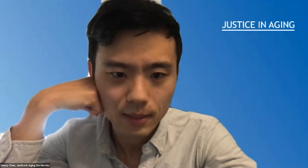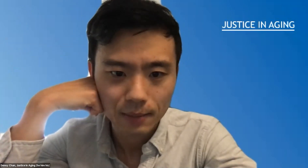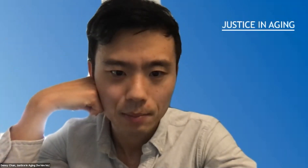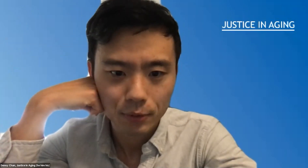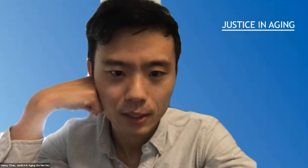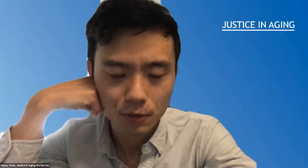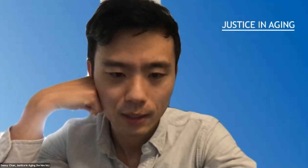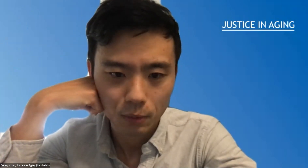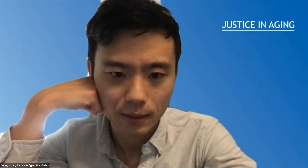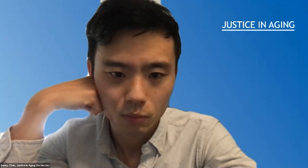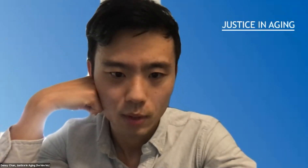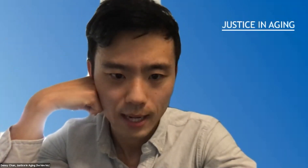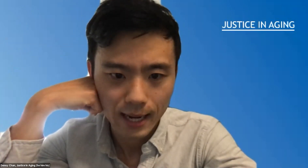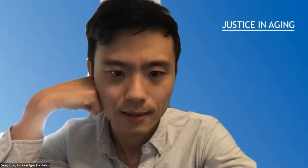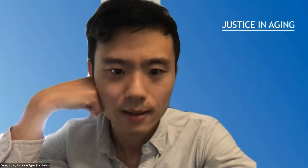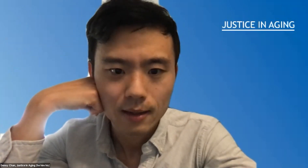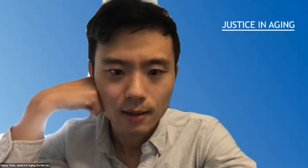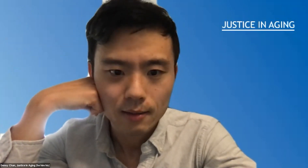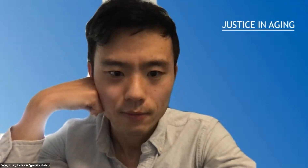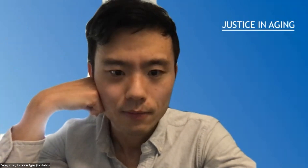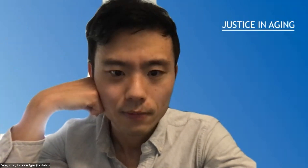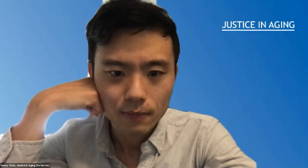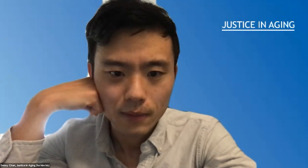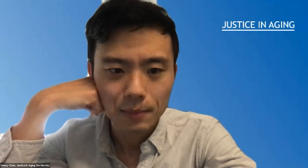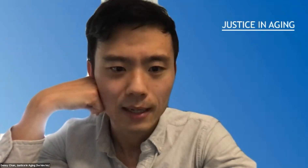guidance from the CDPH website. I can't remember